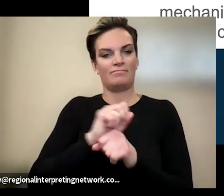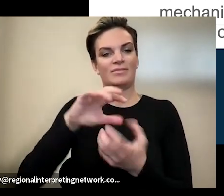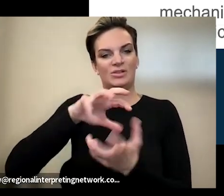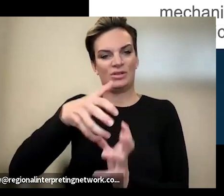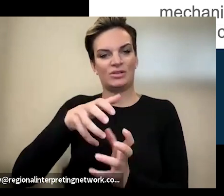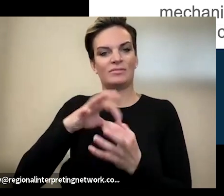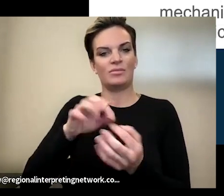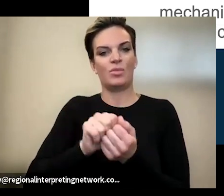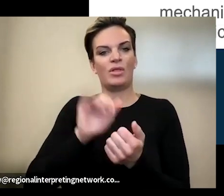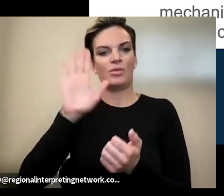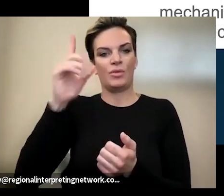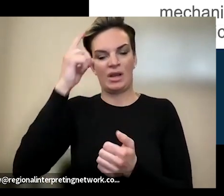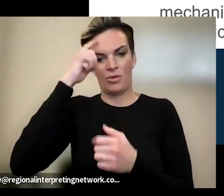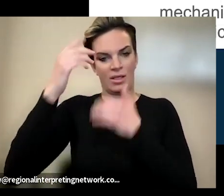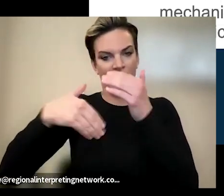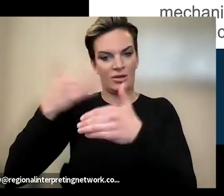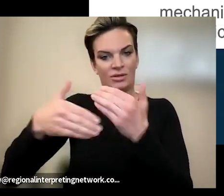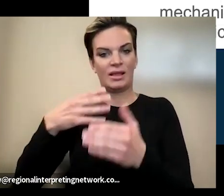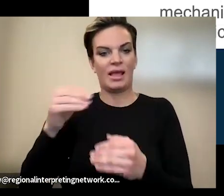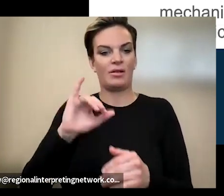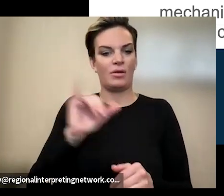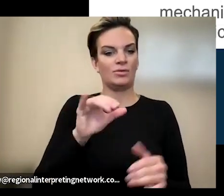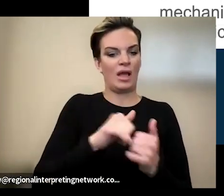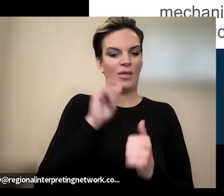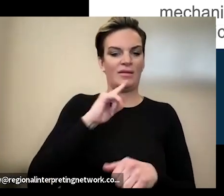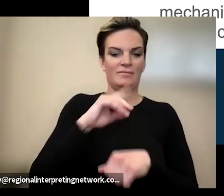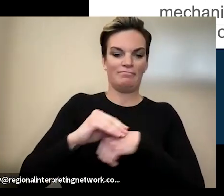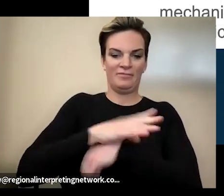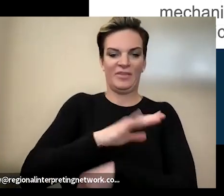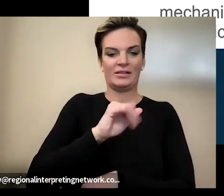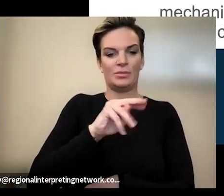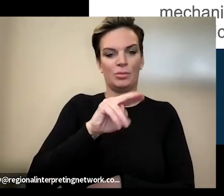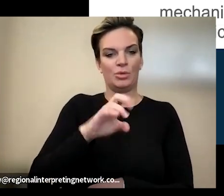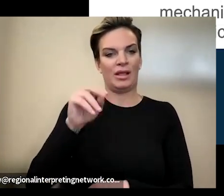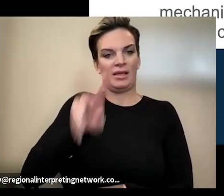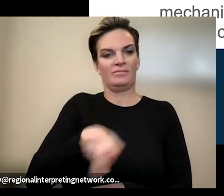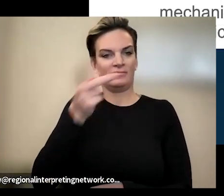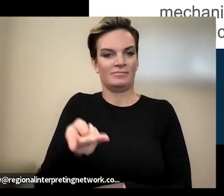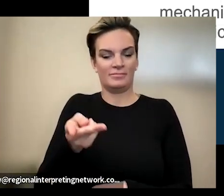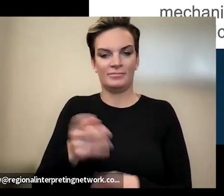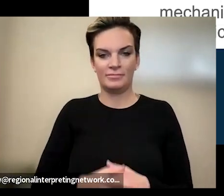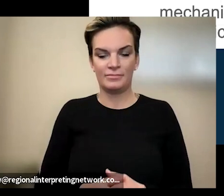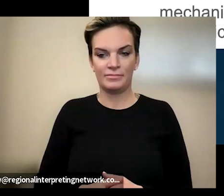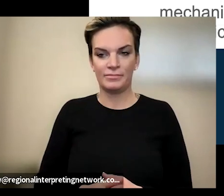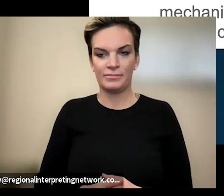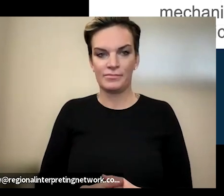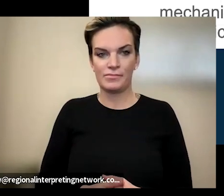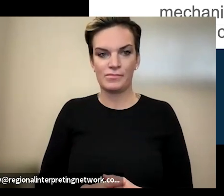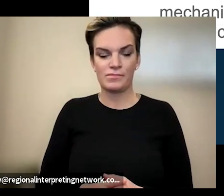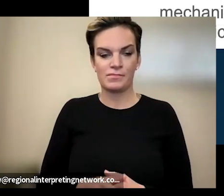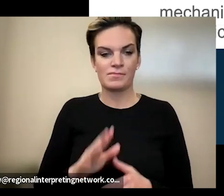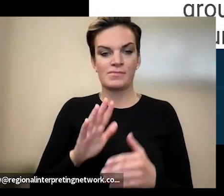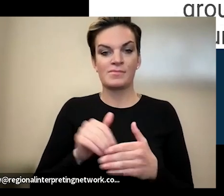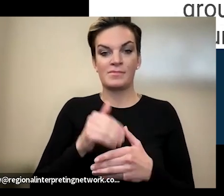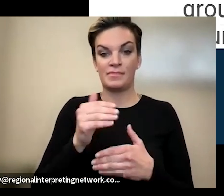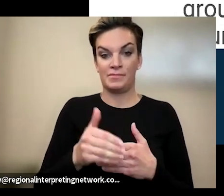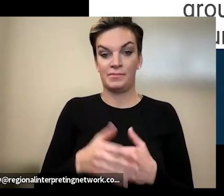and then you know immune-mediated conditions. Let's see, next slide please. It's